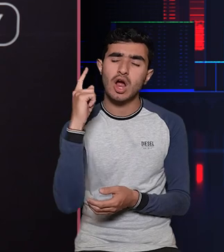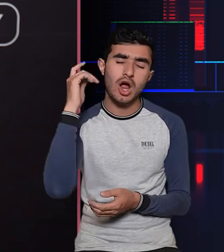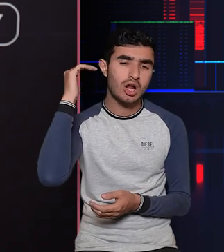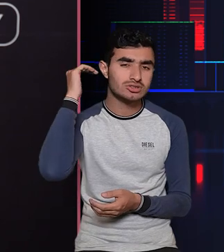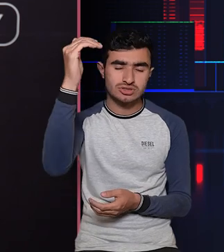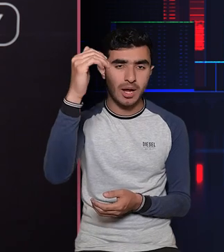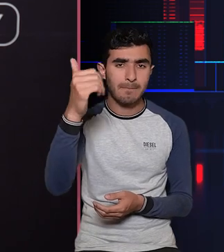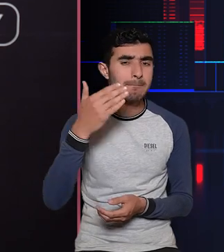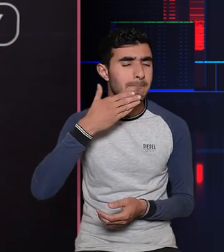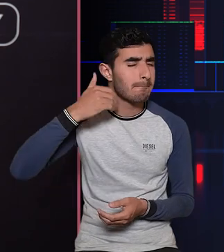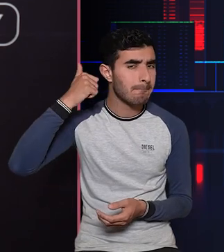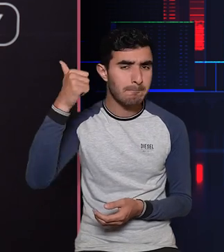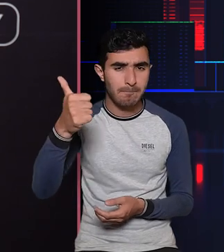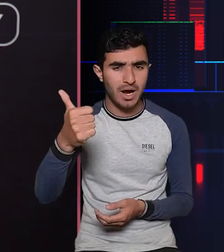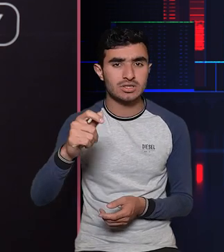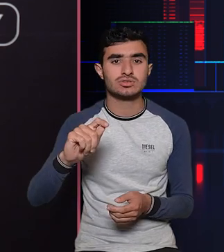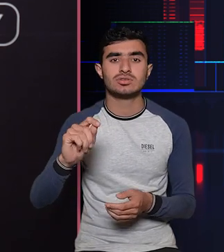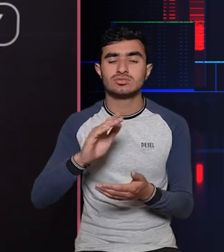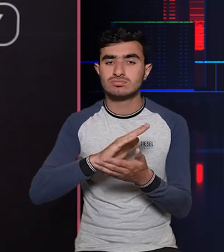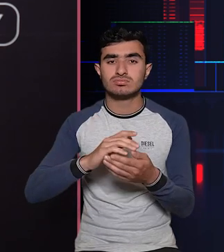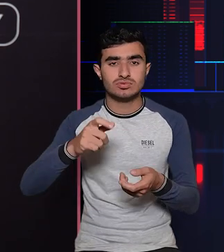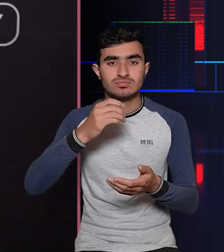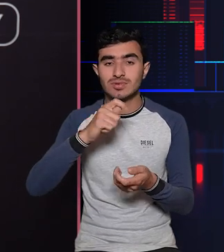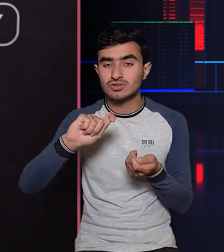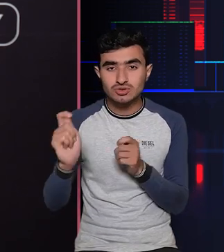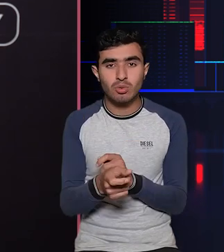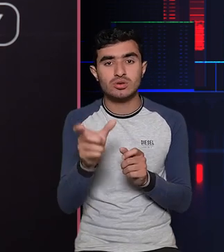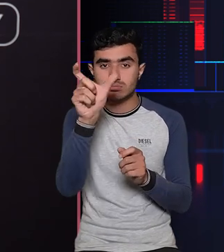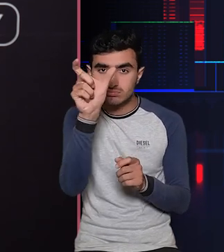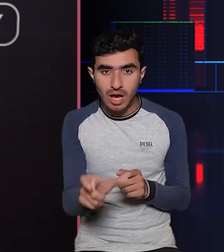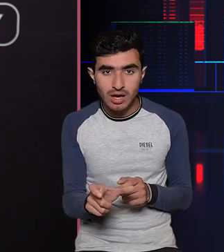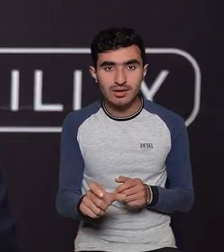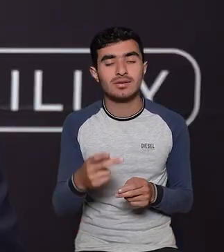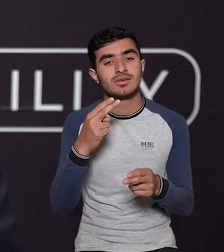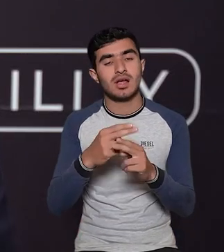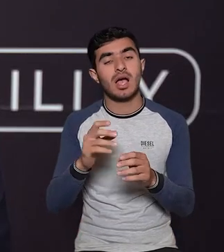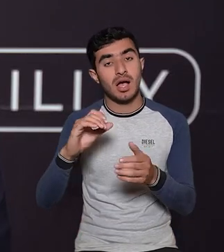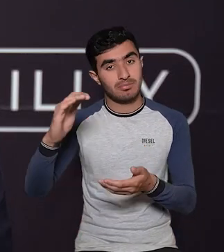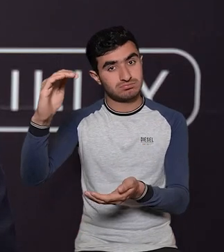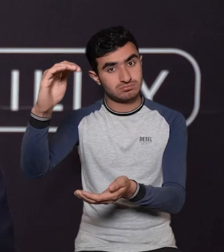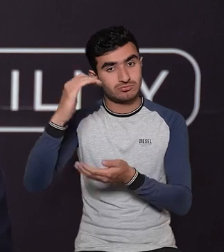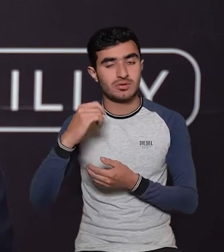General Omar Hayat for the best leaving sportsman of the batch. Only one person gets it.